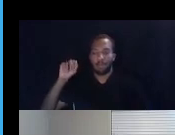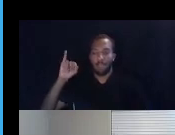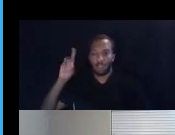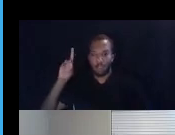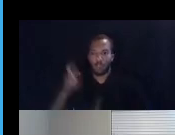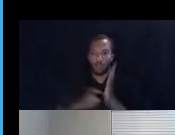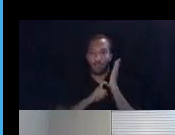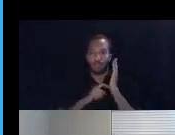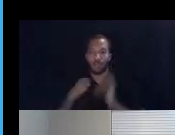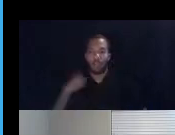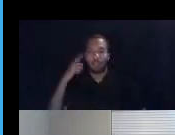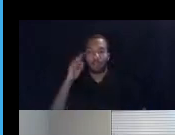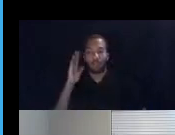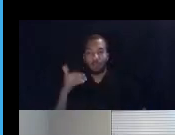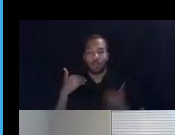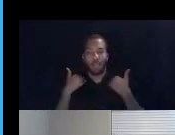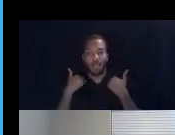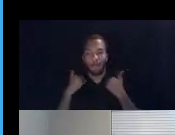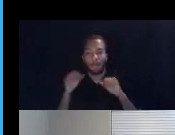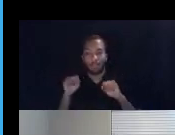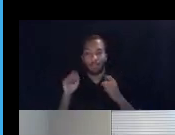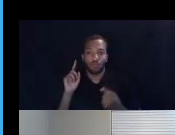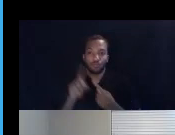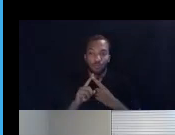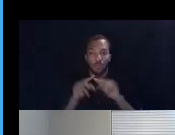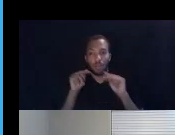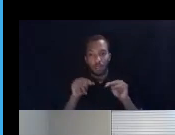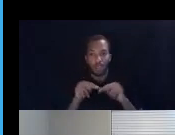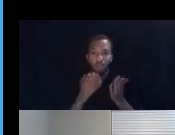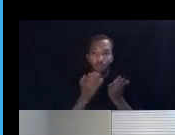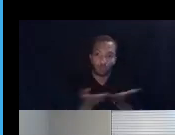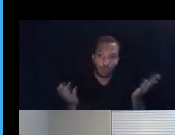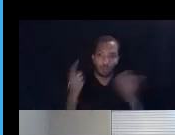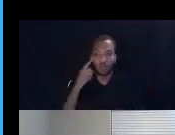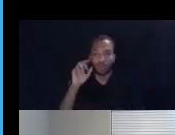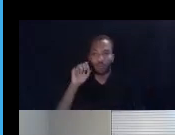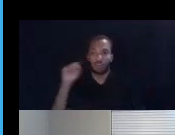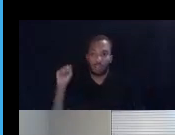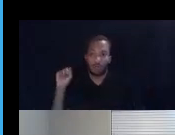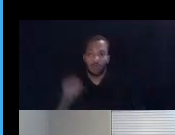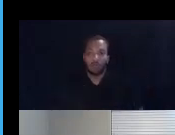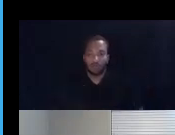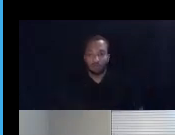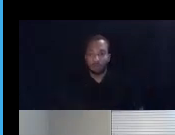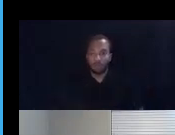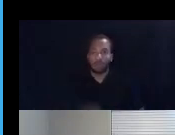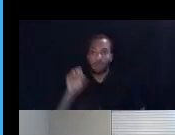to look at benefits and resources for social security and the SSD as well.